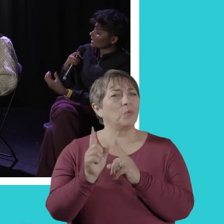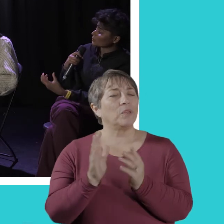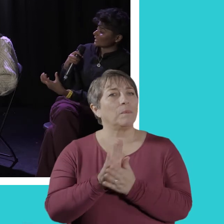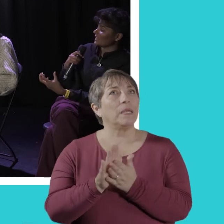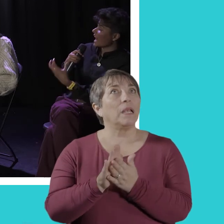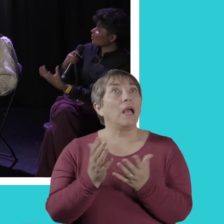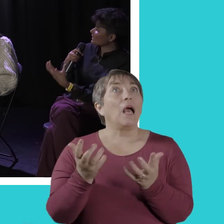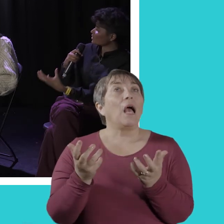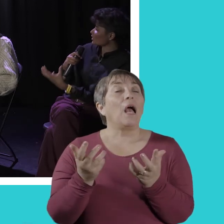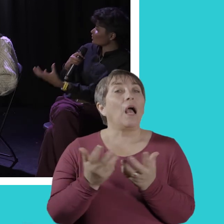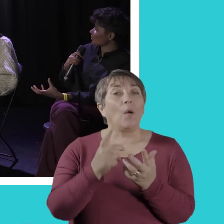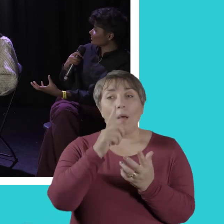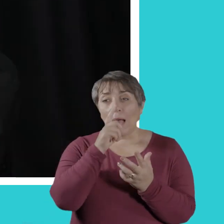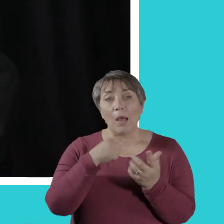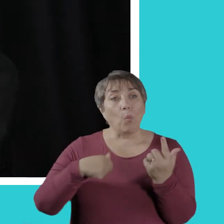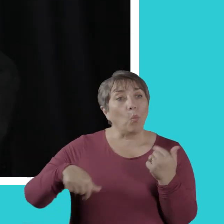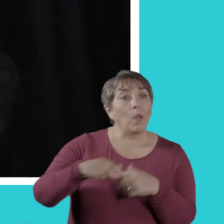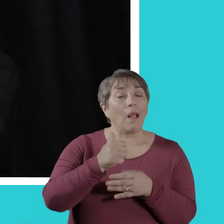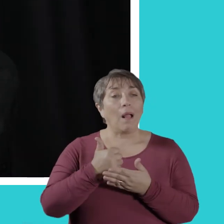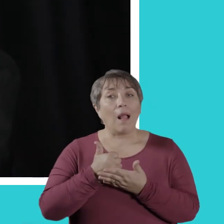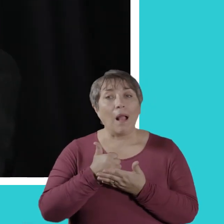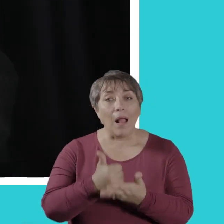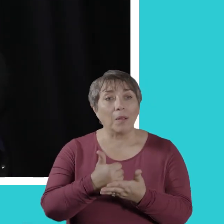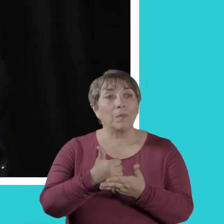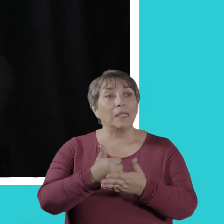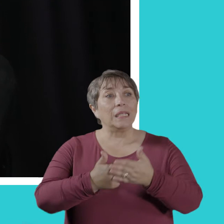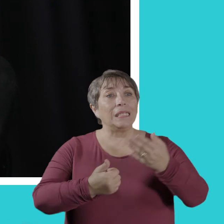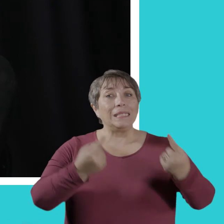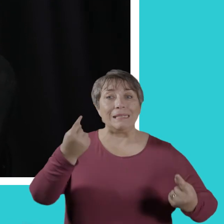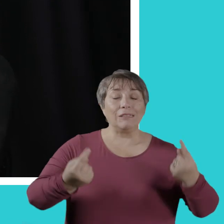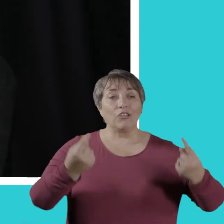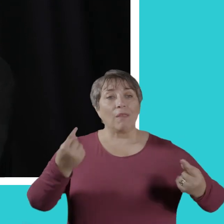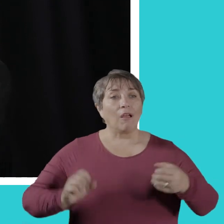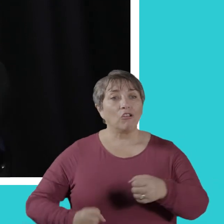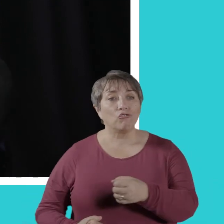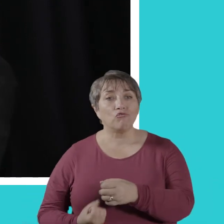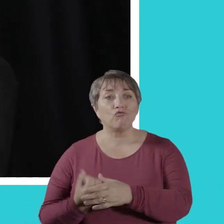can we help each other grow? You know how can we love each other into growth and the work of that